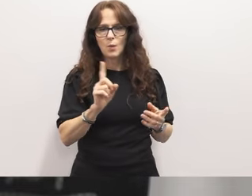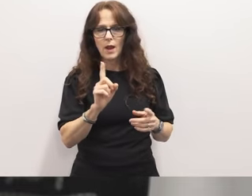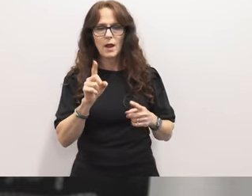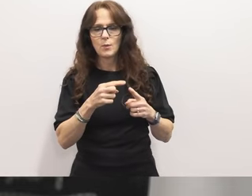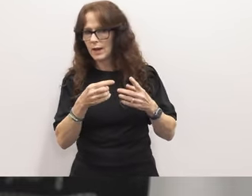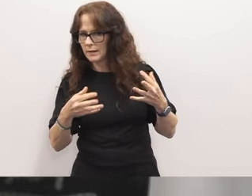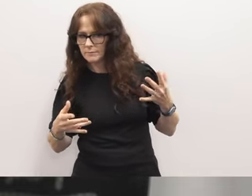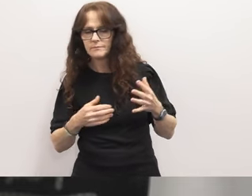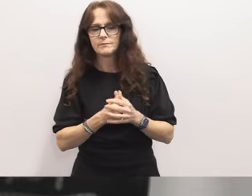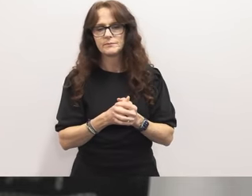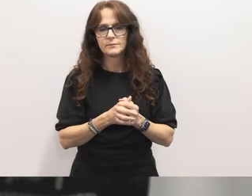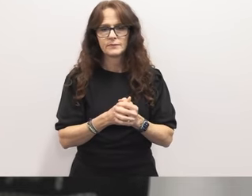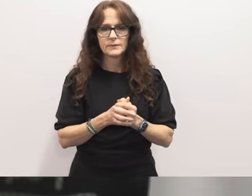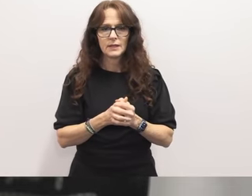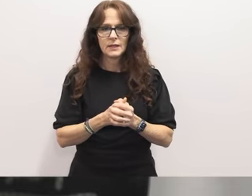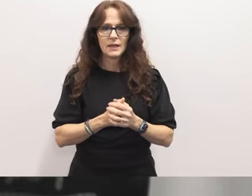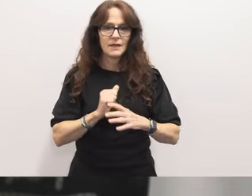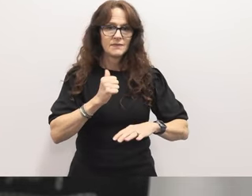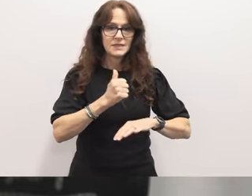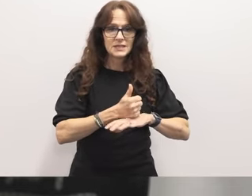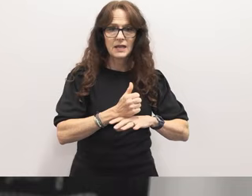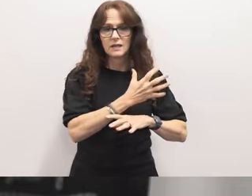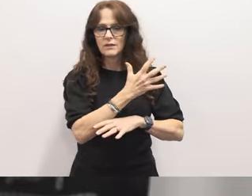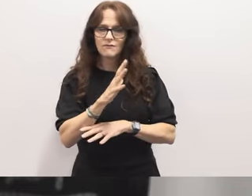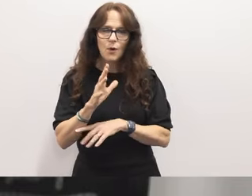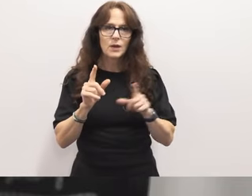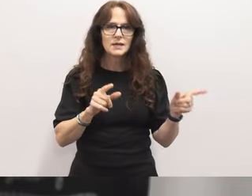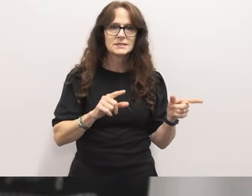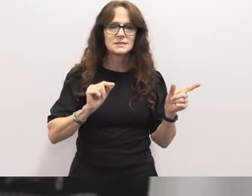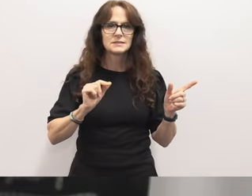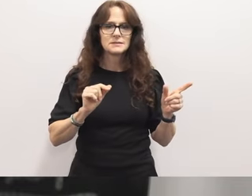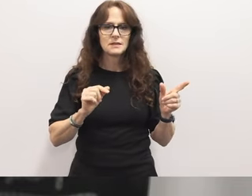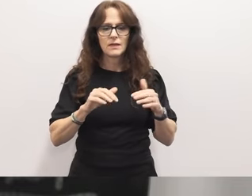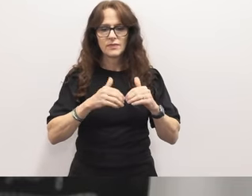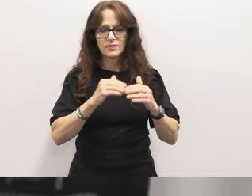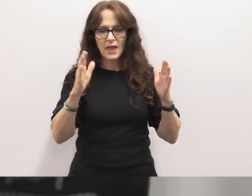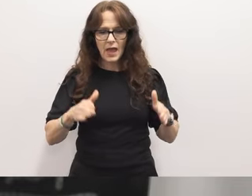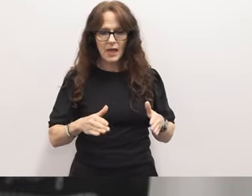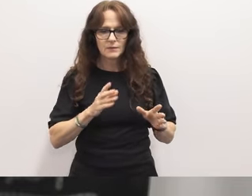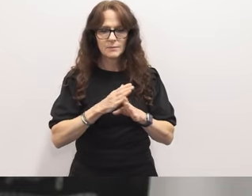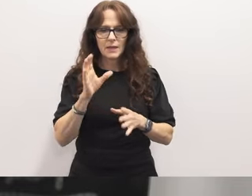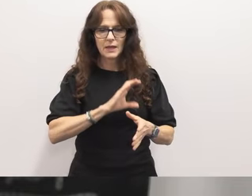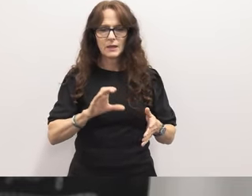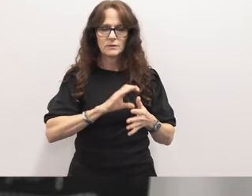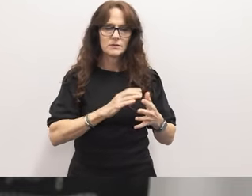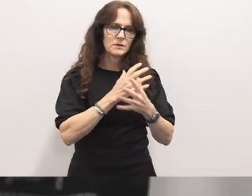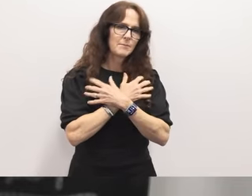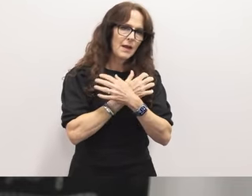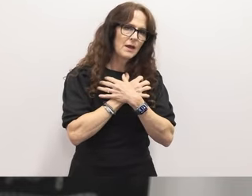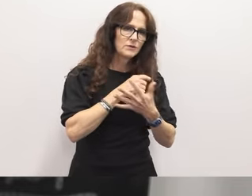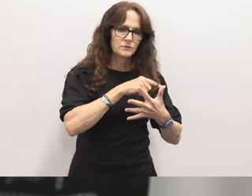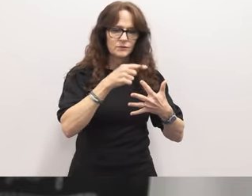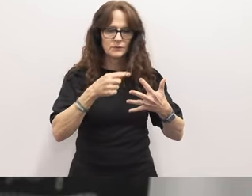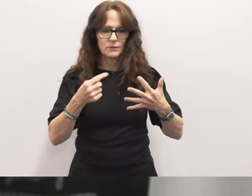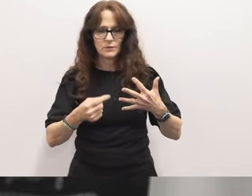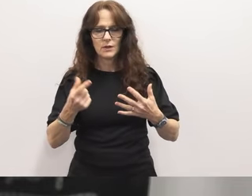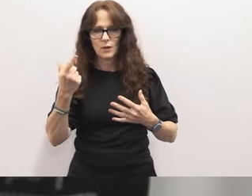The setting was the forest, the house, the main characters were the bear, Goldilocks.